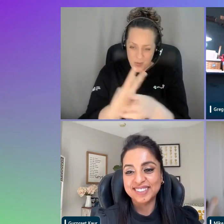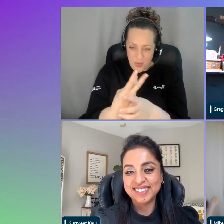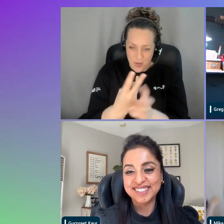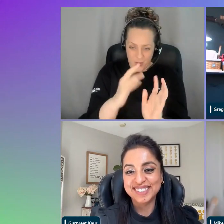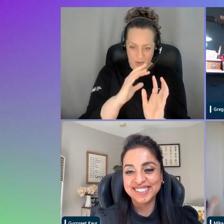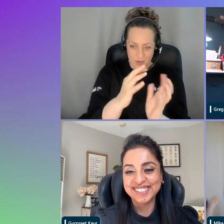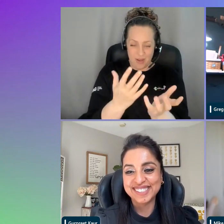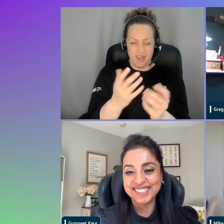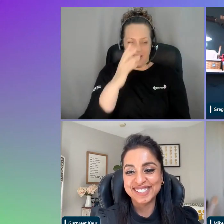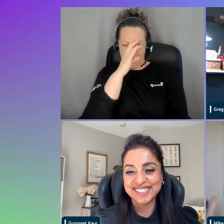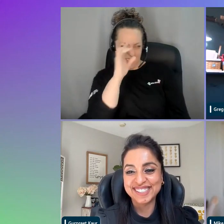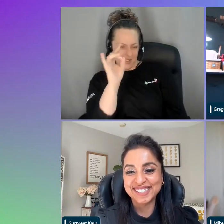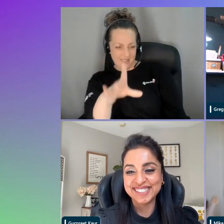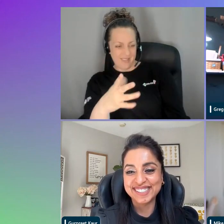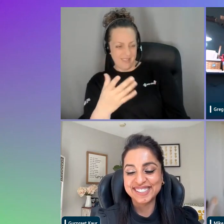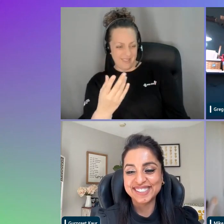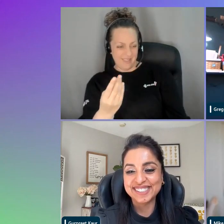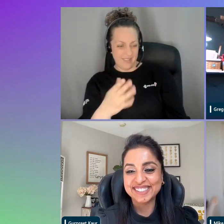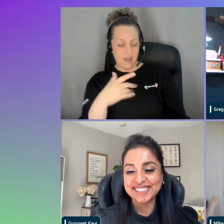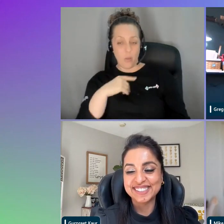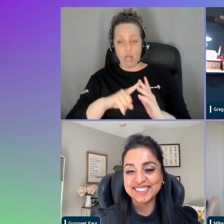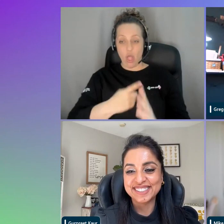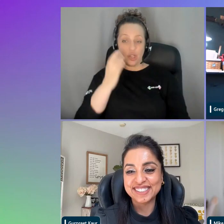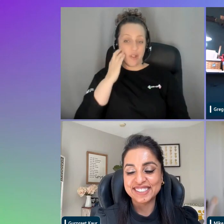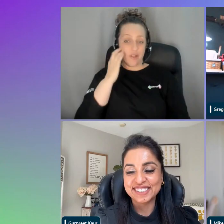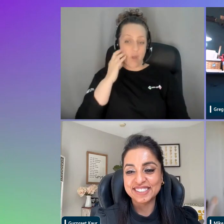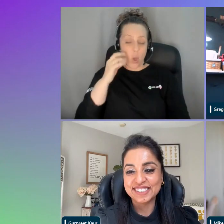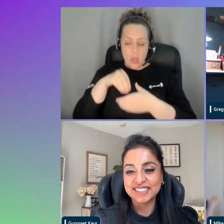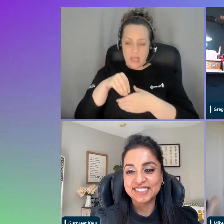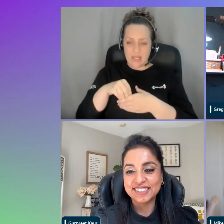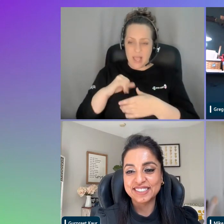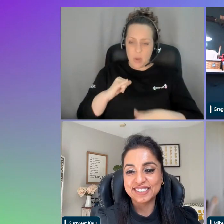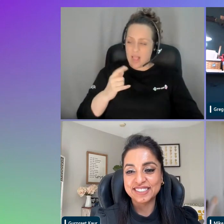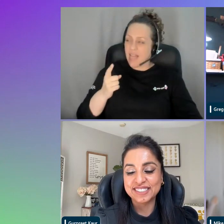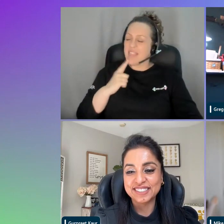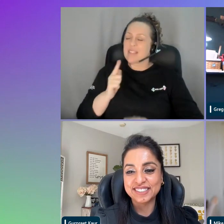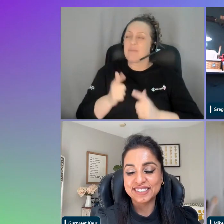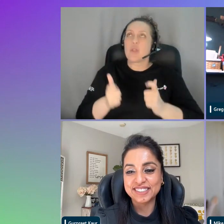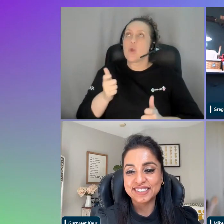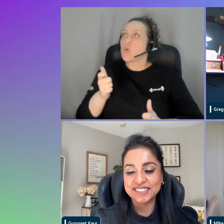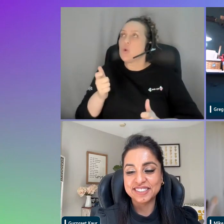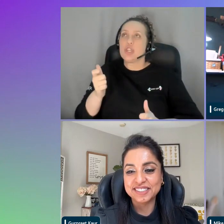I'll just give you a little insider tip. When we launched the phone inside, we're like, this could be the hugest hit or